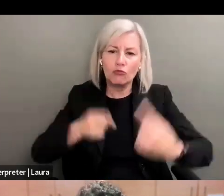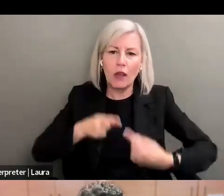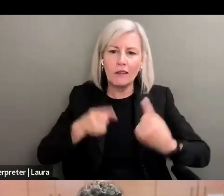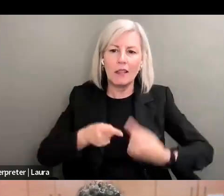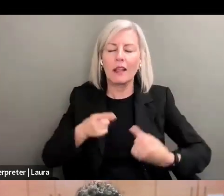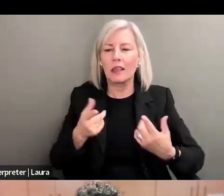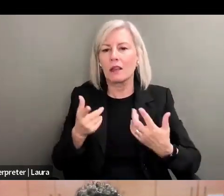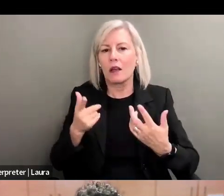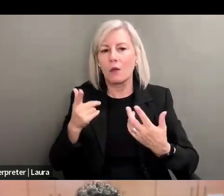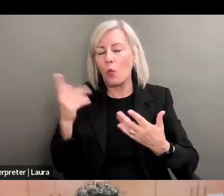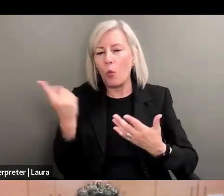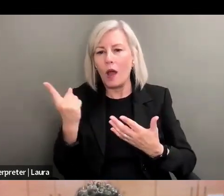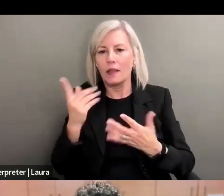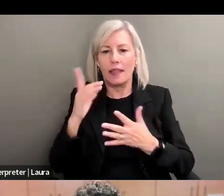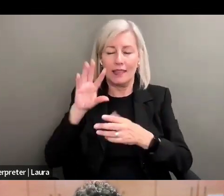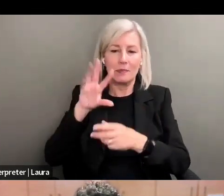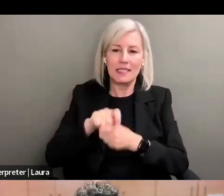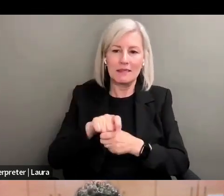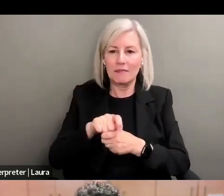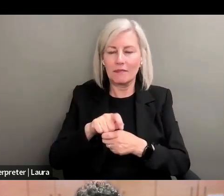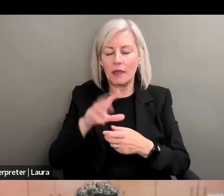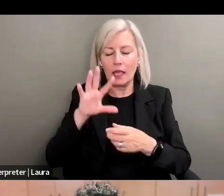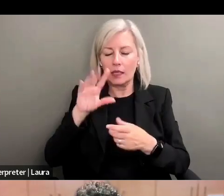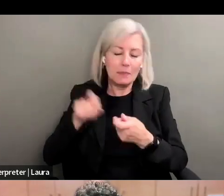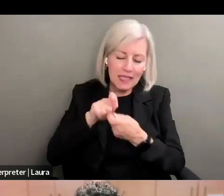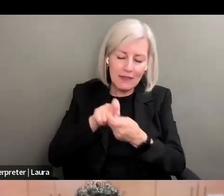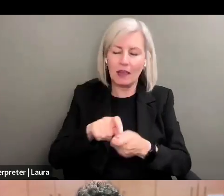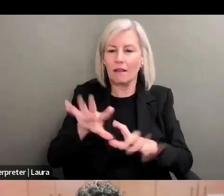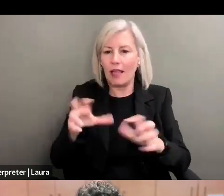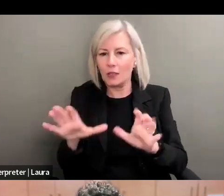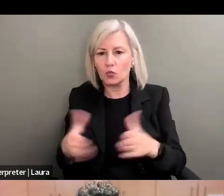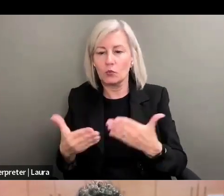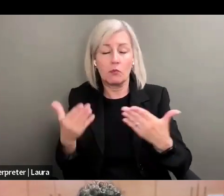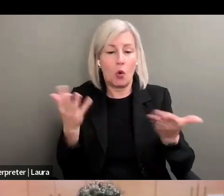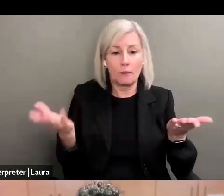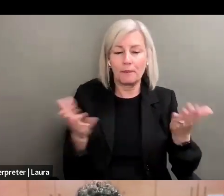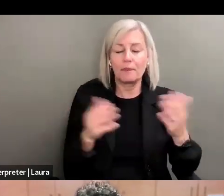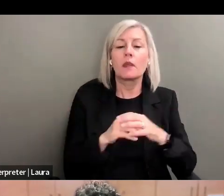or that specific classroom. It might also be an interesting idea to do it if